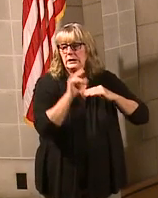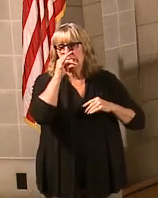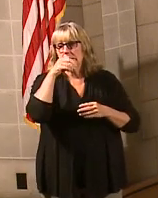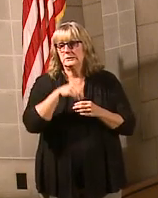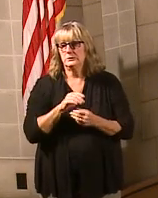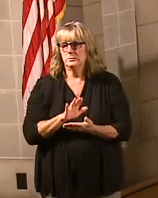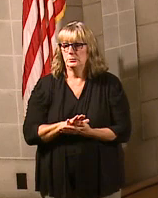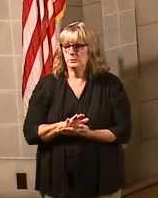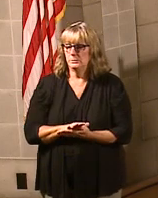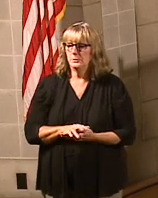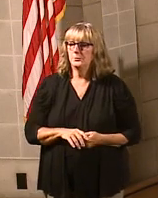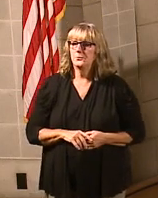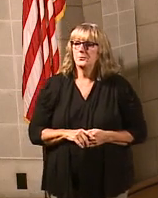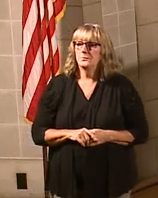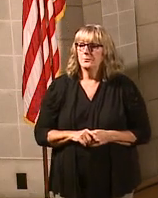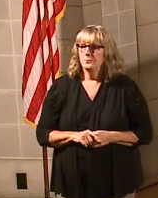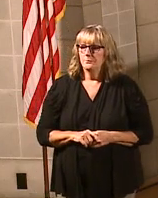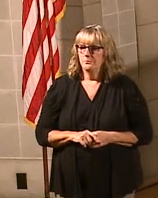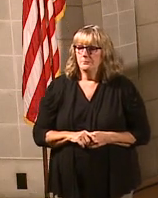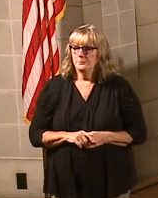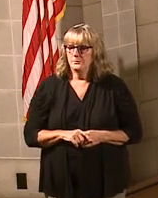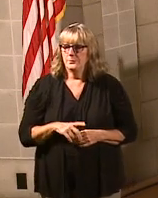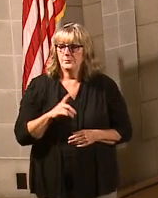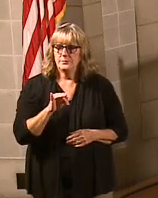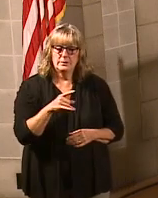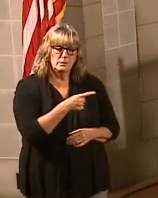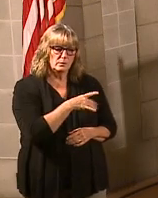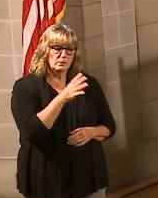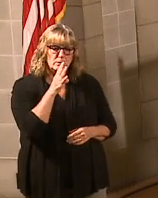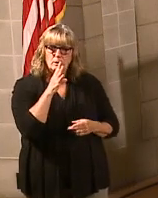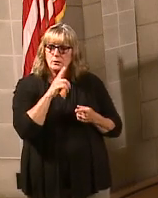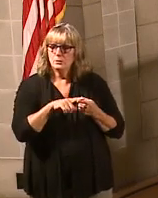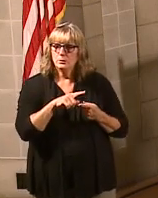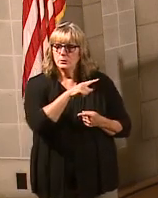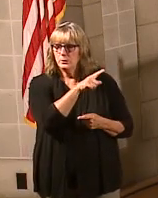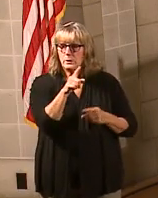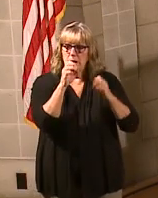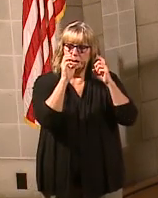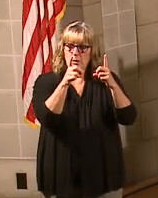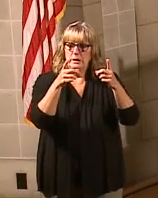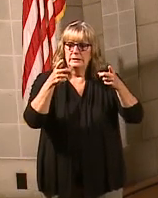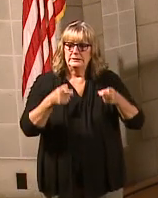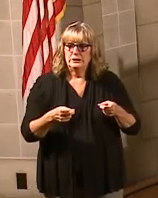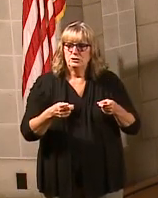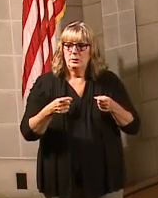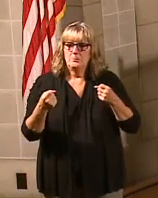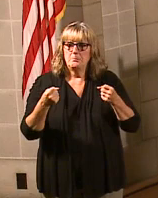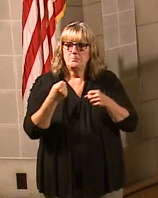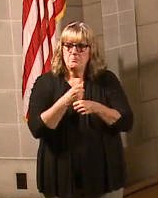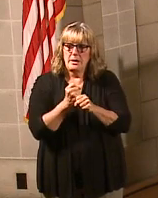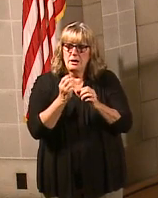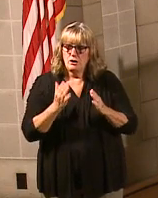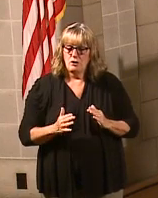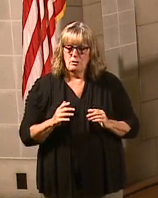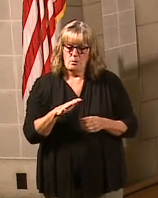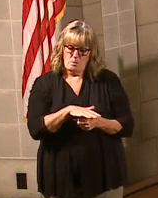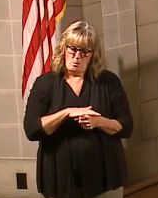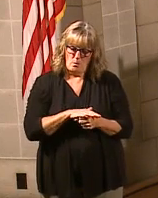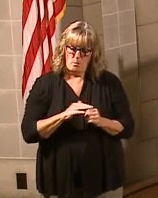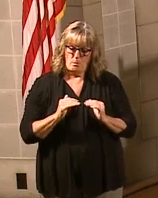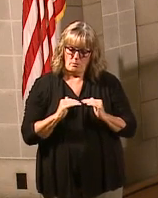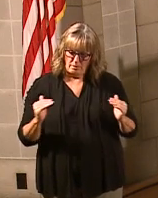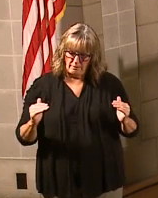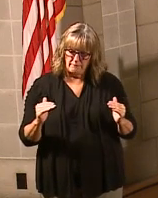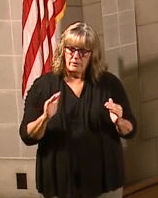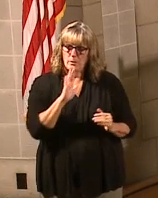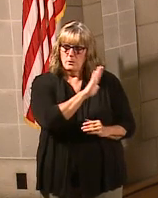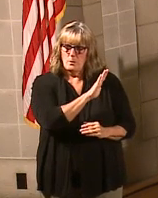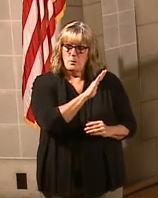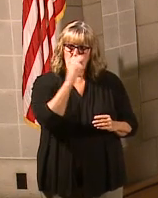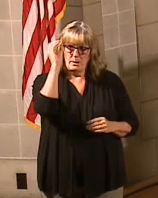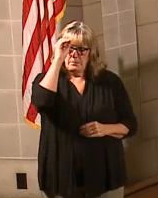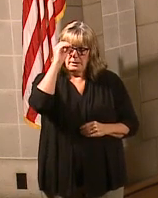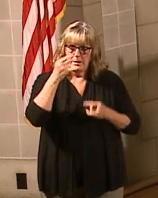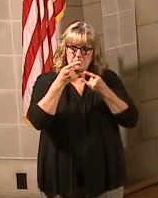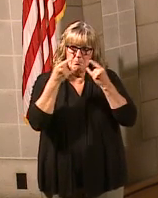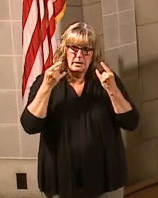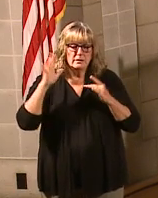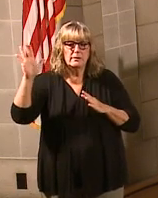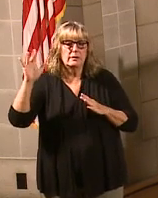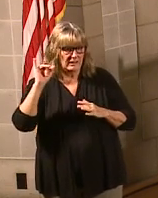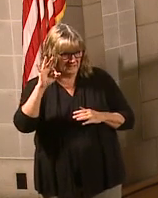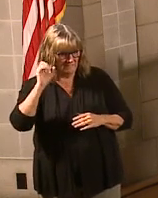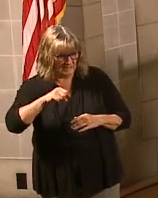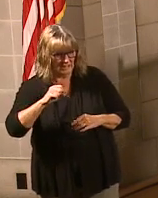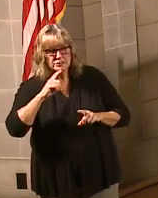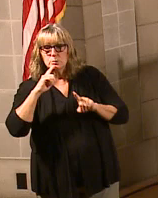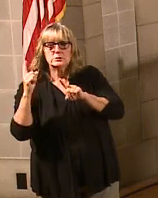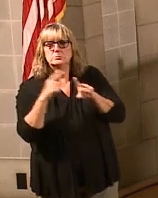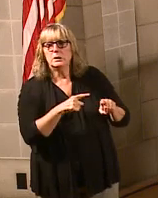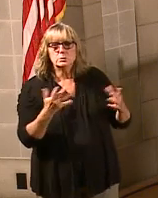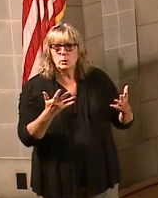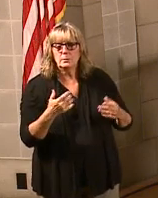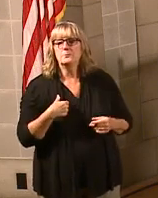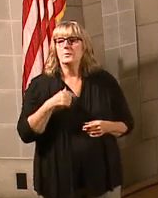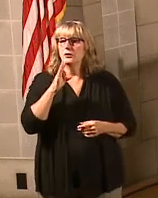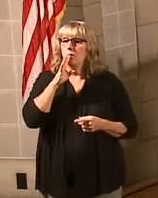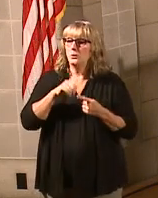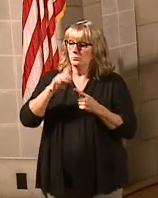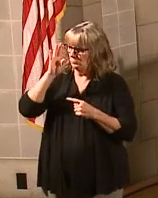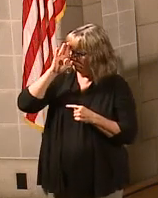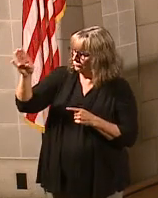ALREADY THAT WE WOULD USE IF